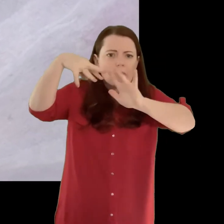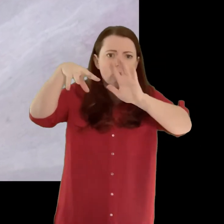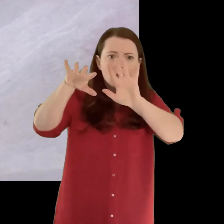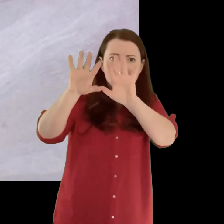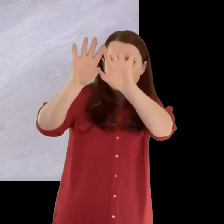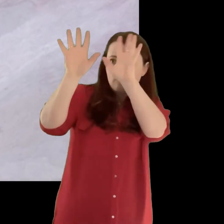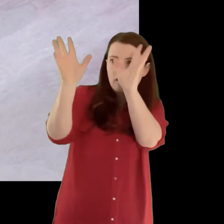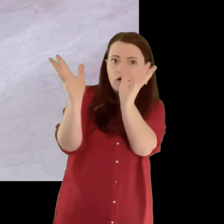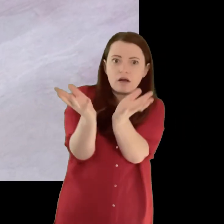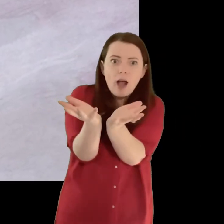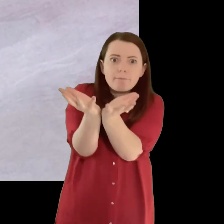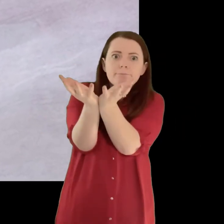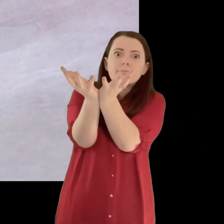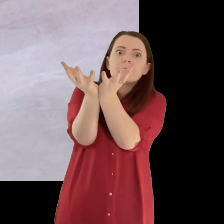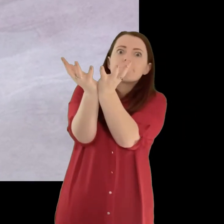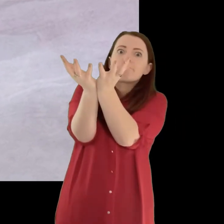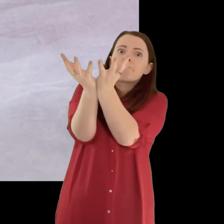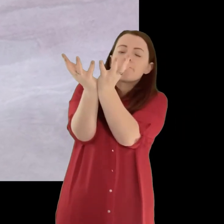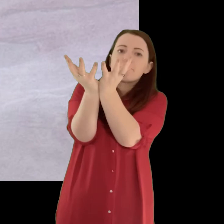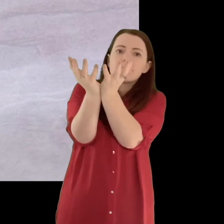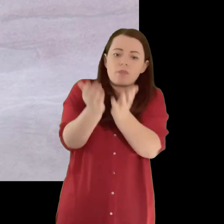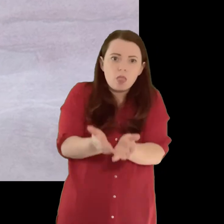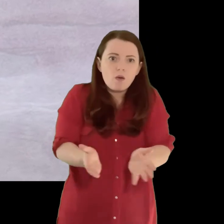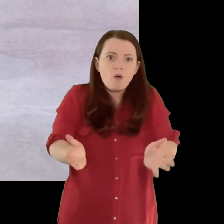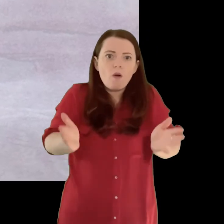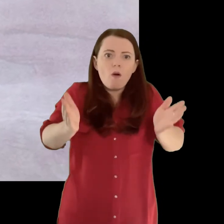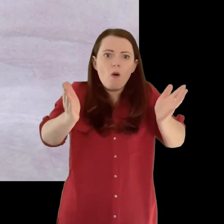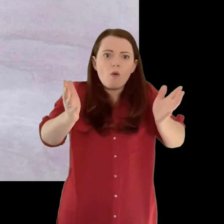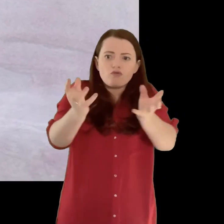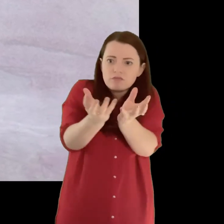it pulled its underside up From the thick purple liquid